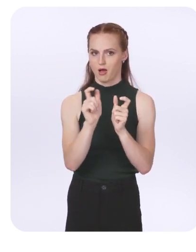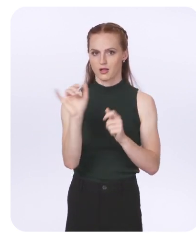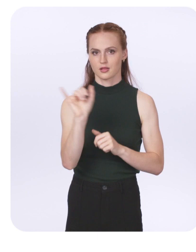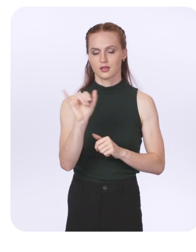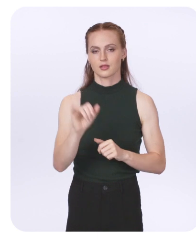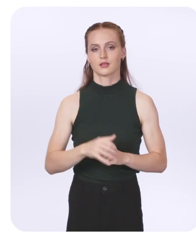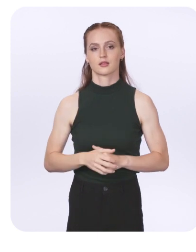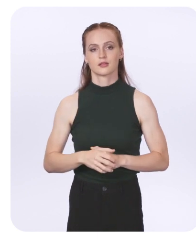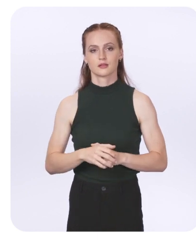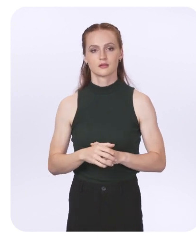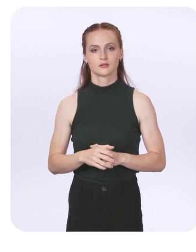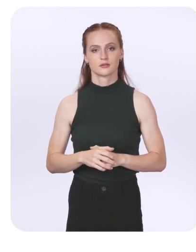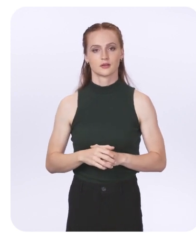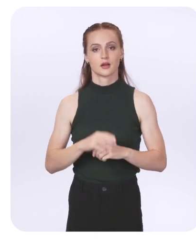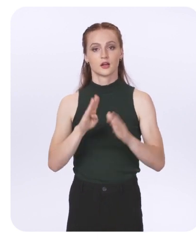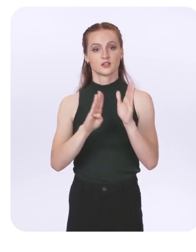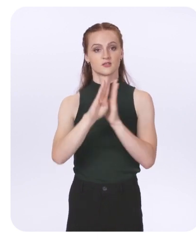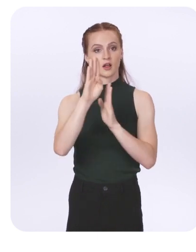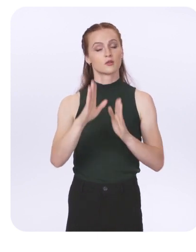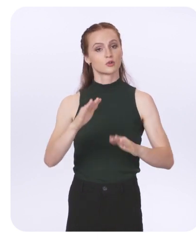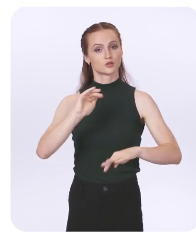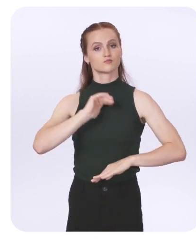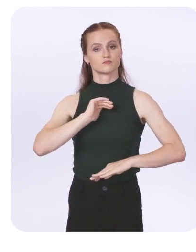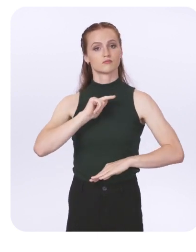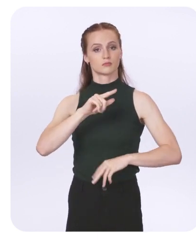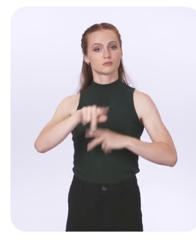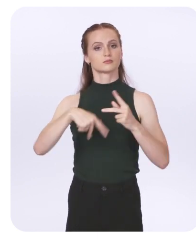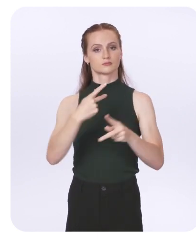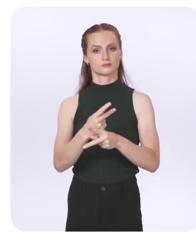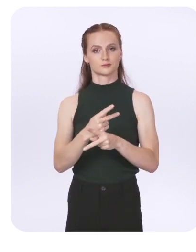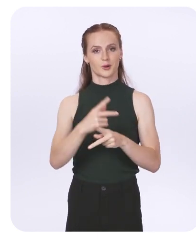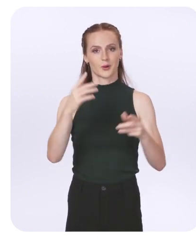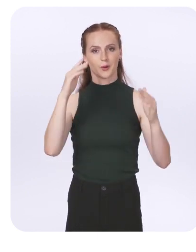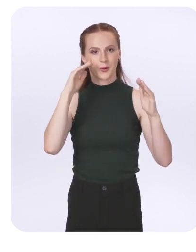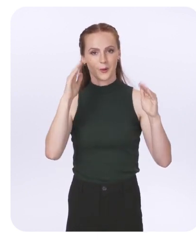We really felt it nailed describing the game as well as capturing the soul.